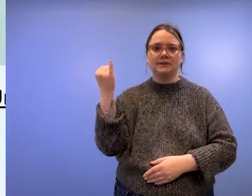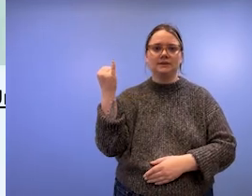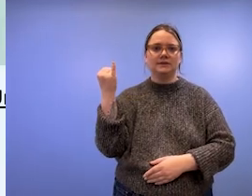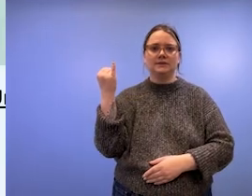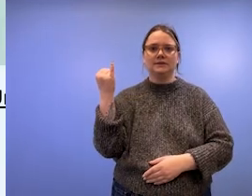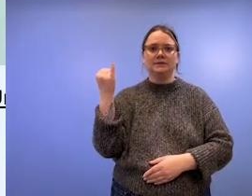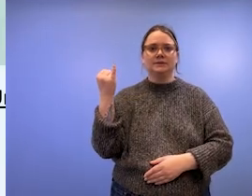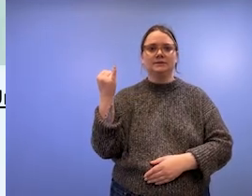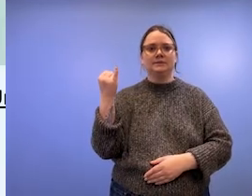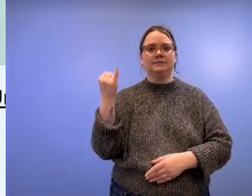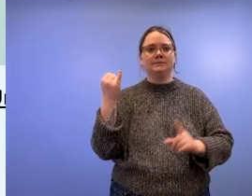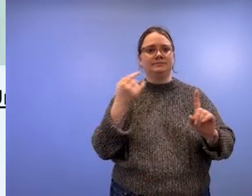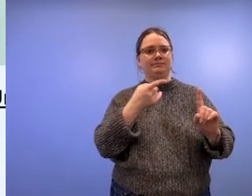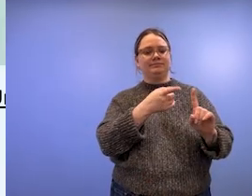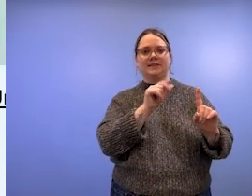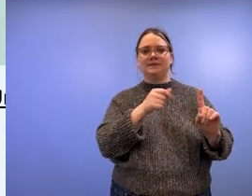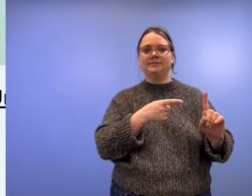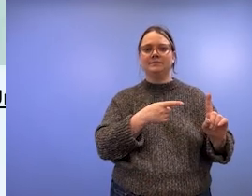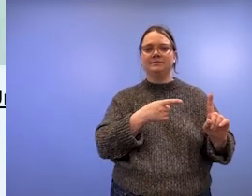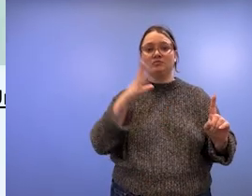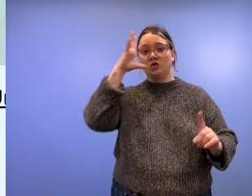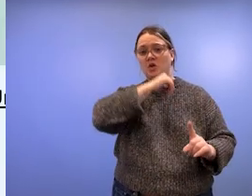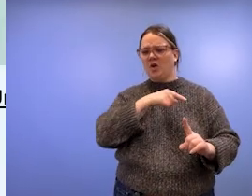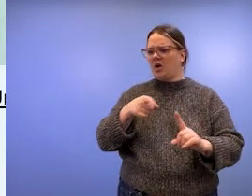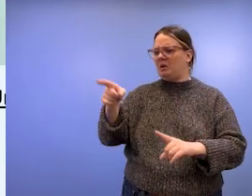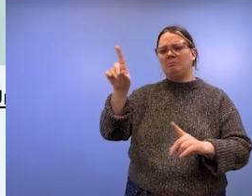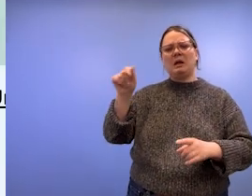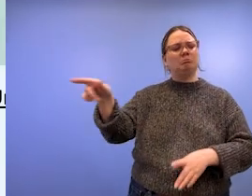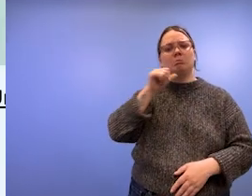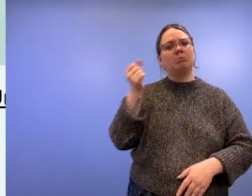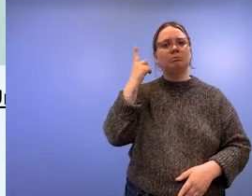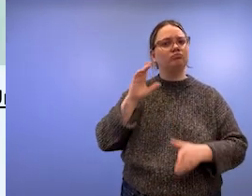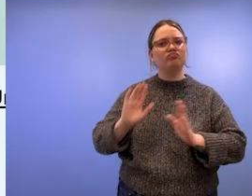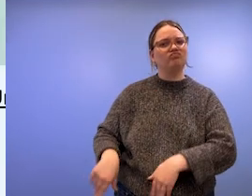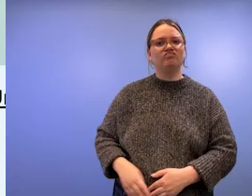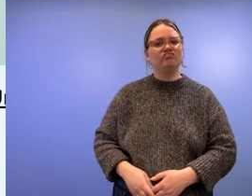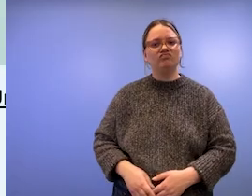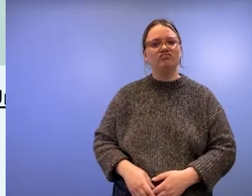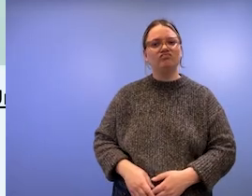about disability. And this could include assuming that a person with a disability cannot understand